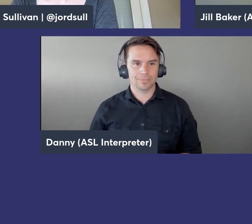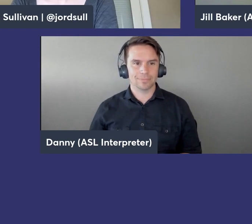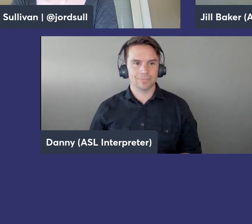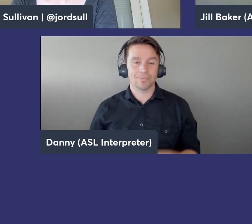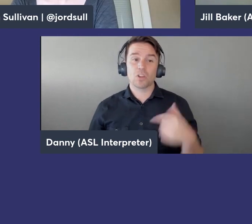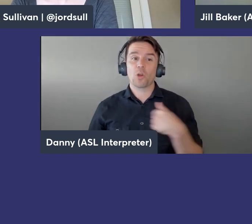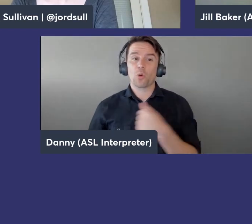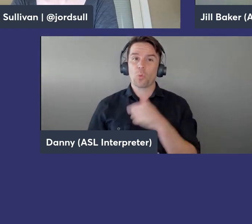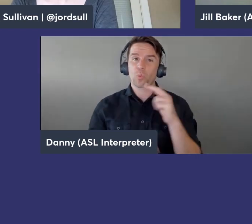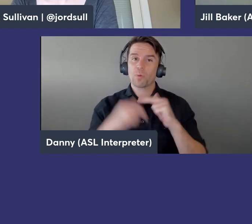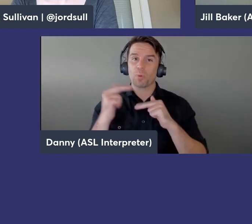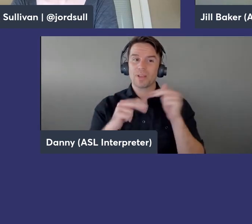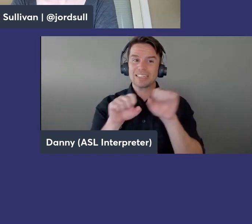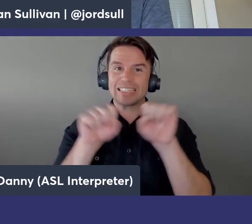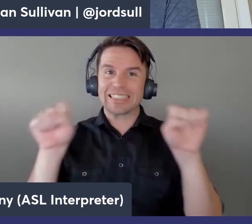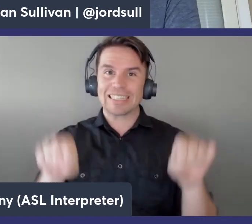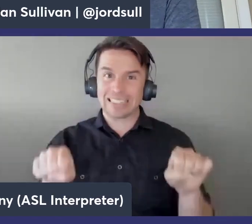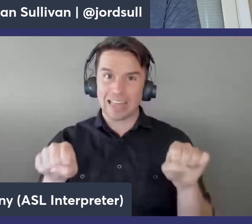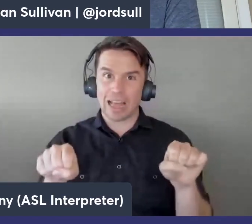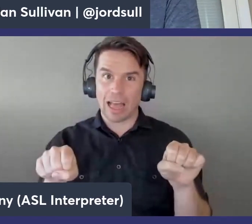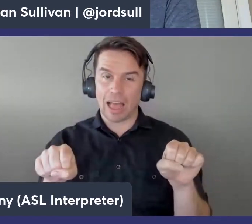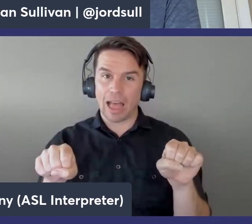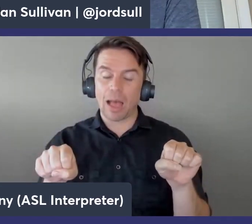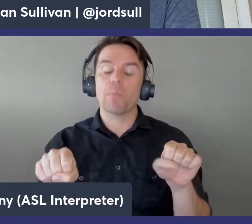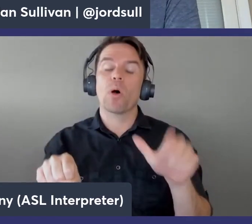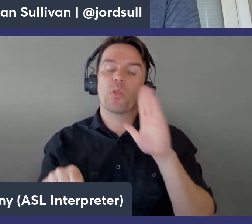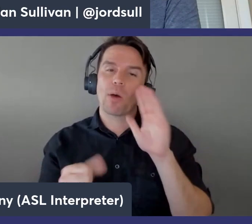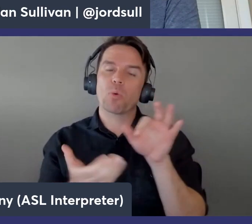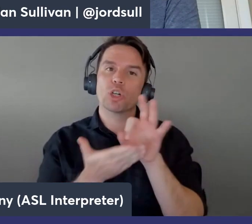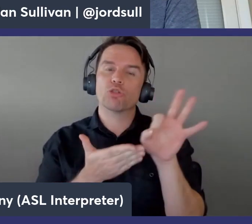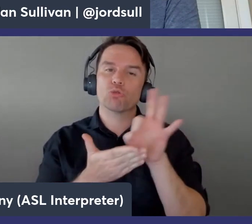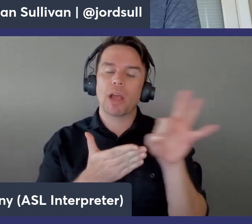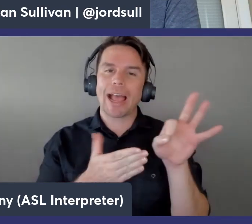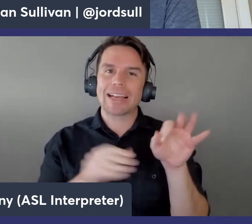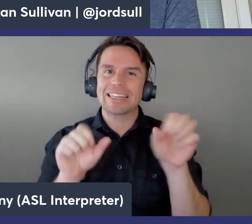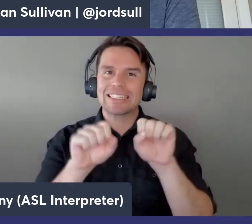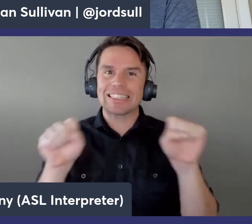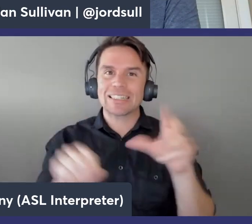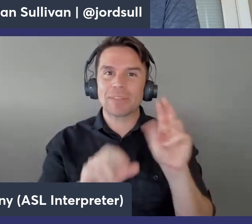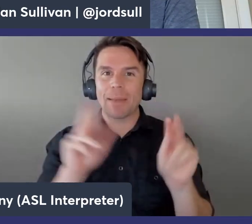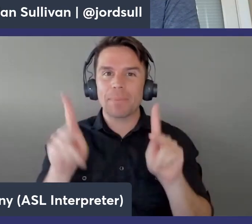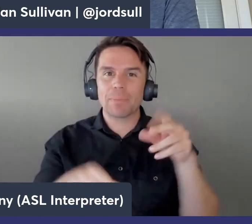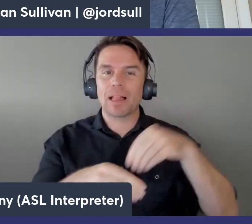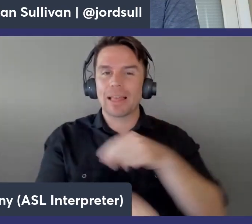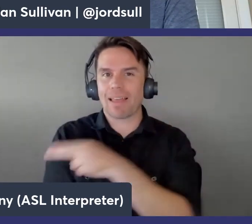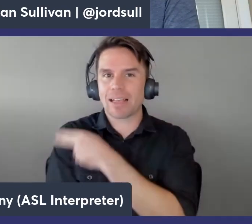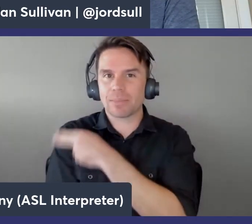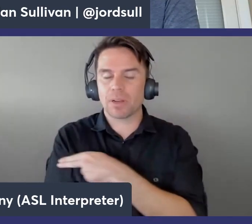and people in hospitals. And specifically in the OR suite. I dunno how much you know about healthcare and hospitals,